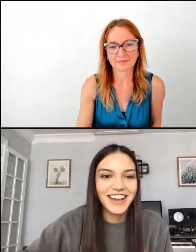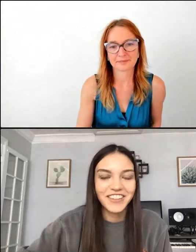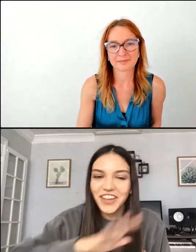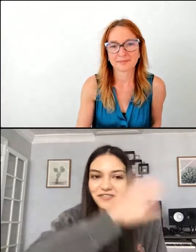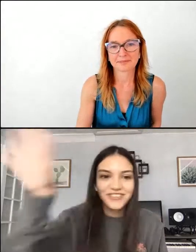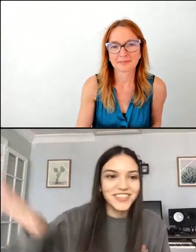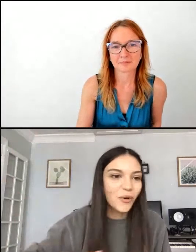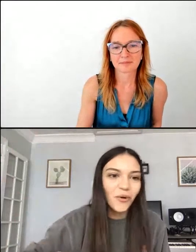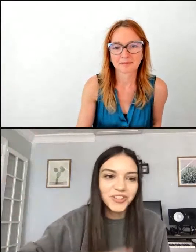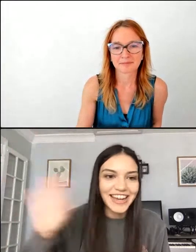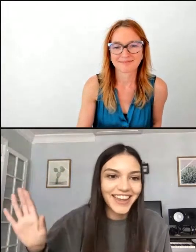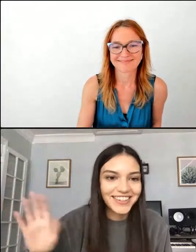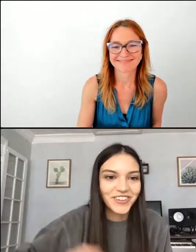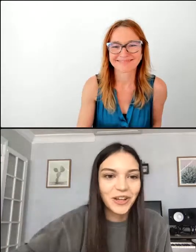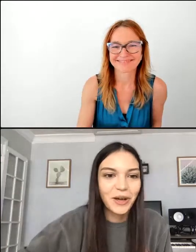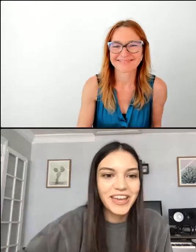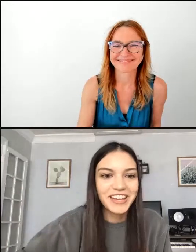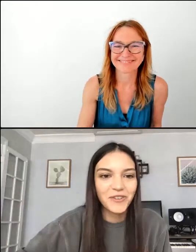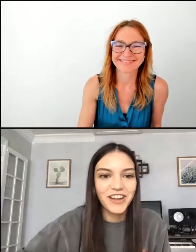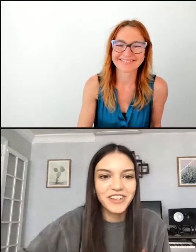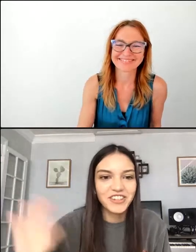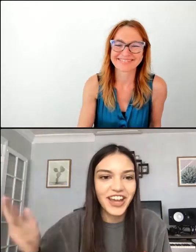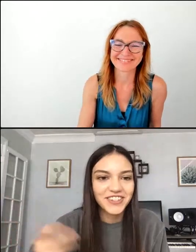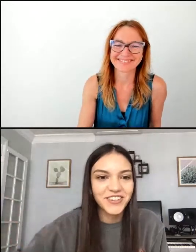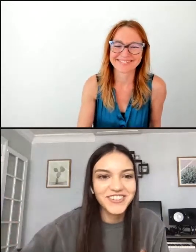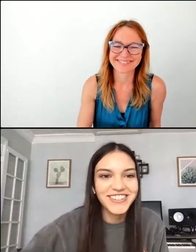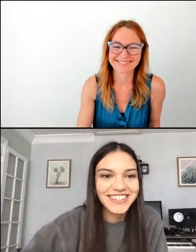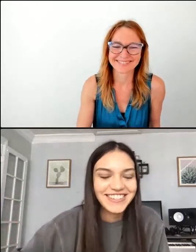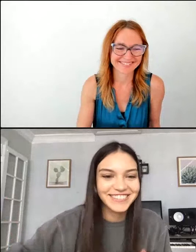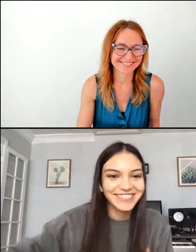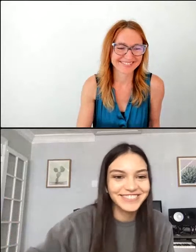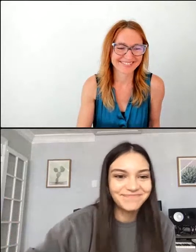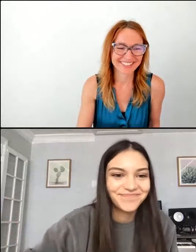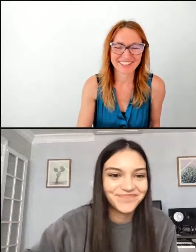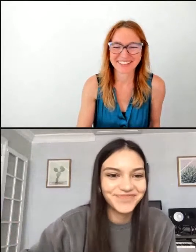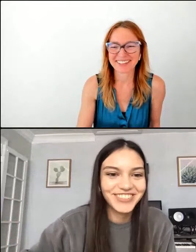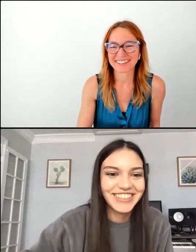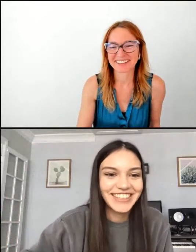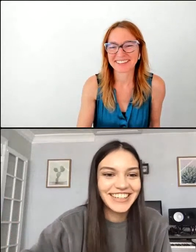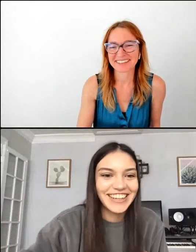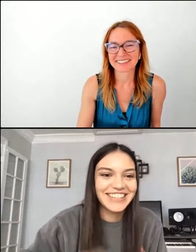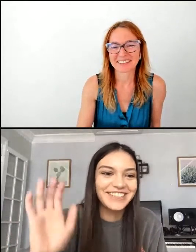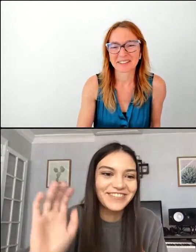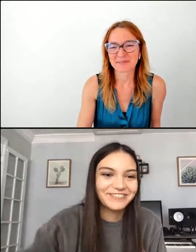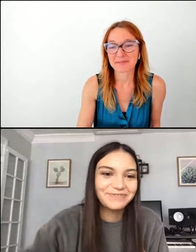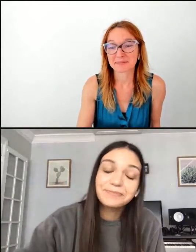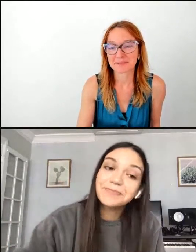i love this whole day so i'll be hanging around in the chat too absolutely oh and before we forget